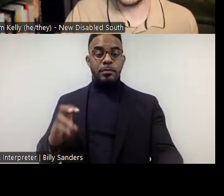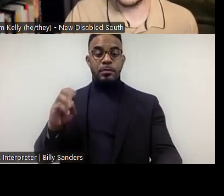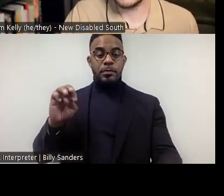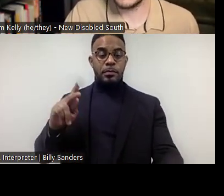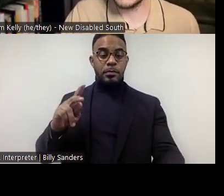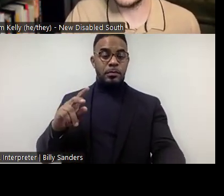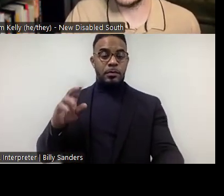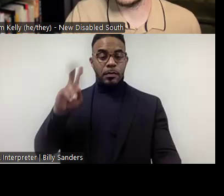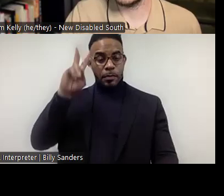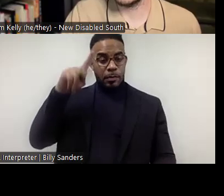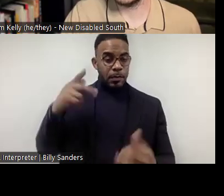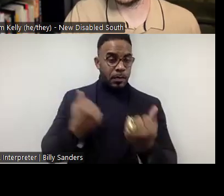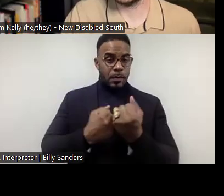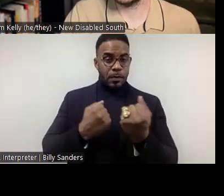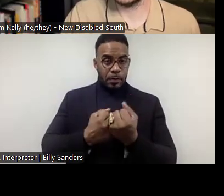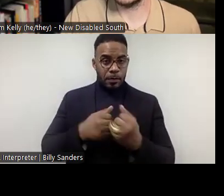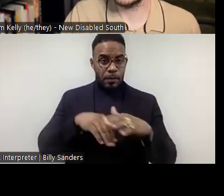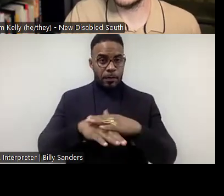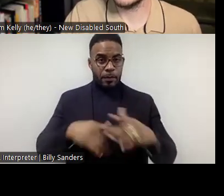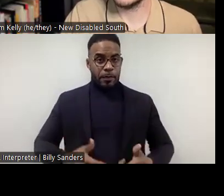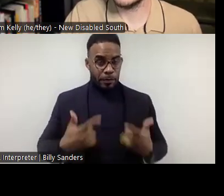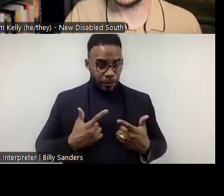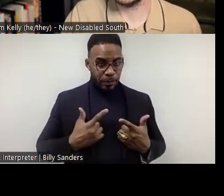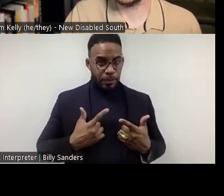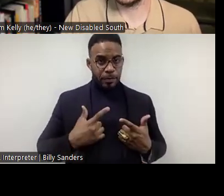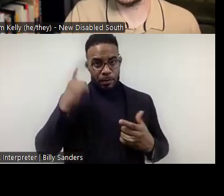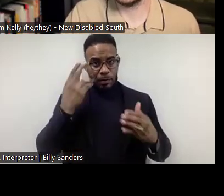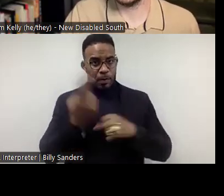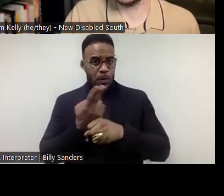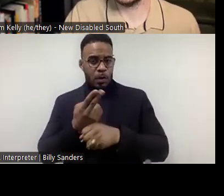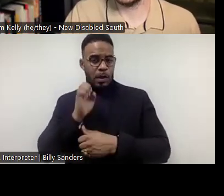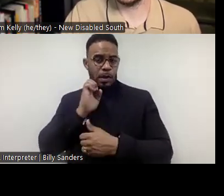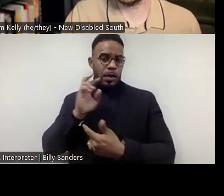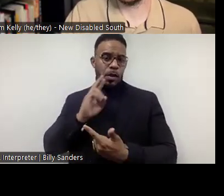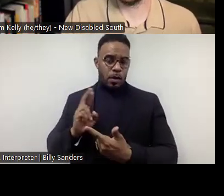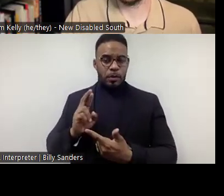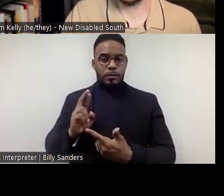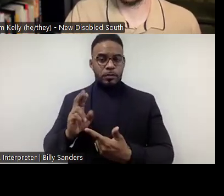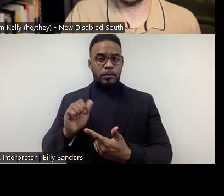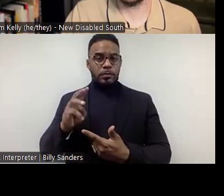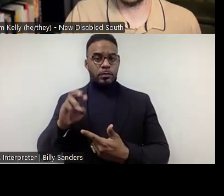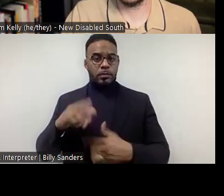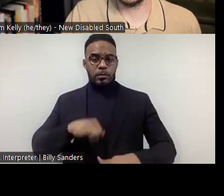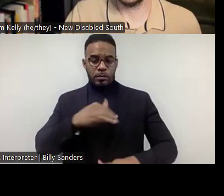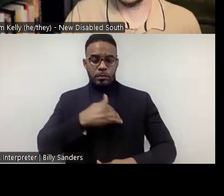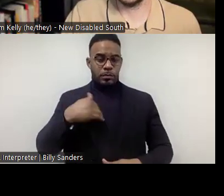Welcome, Dom. Last but not least, Amber Smock, Vice President of Advocacy at Access Living. Amber uses she